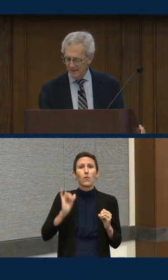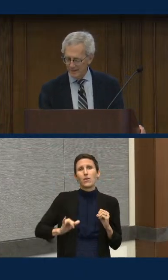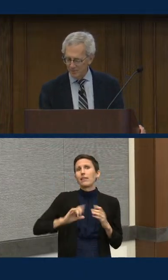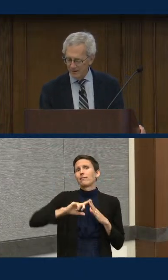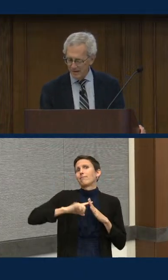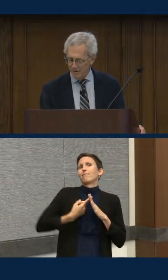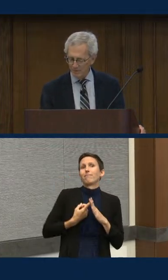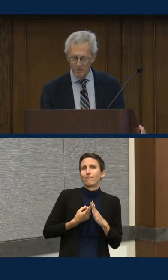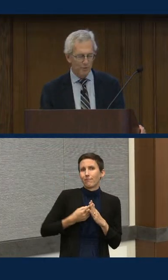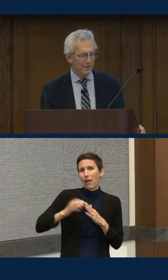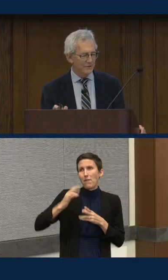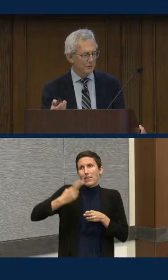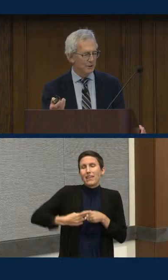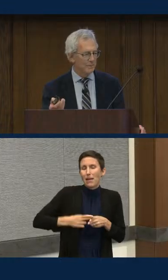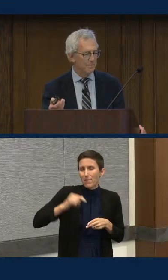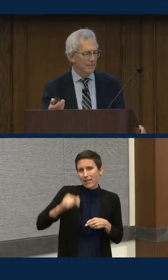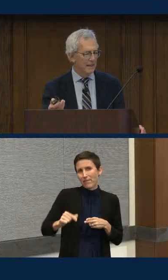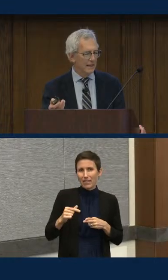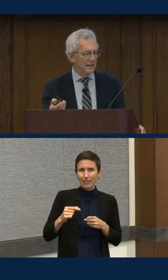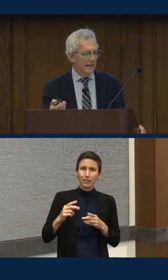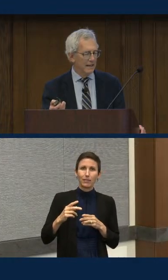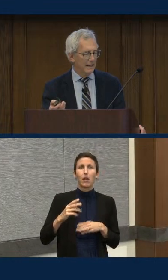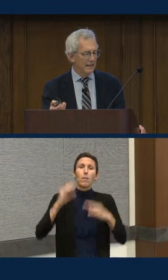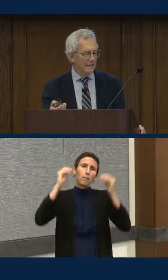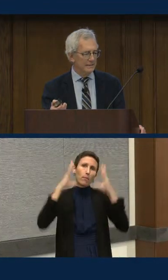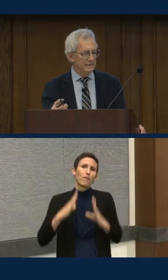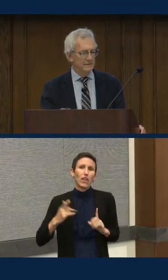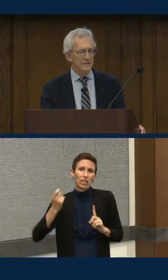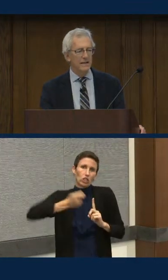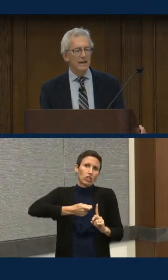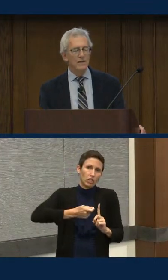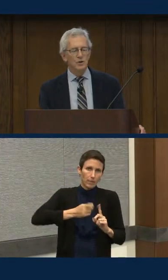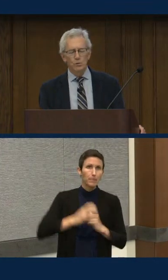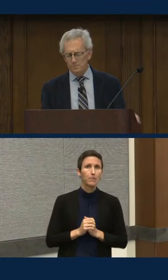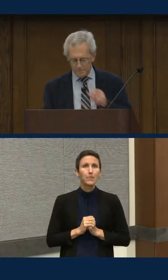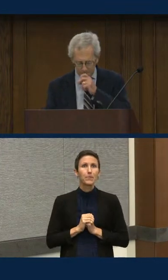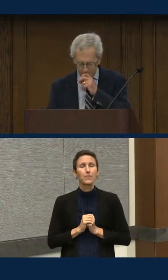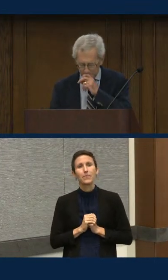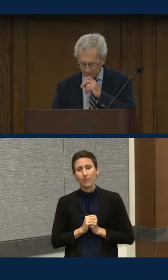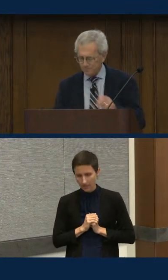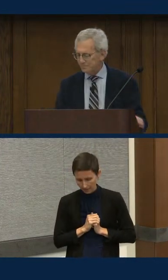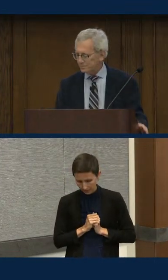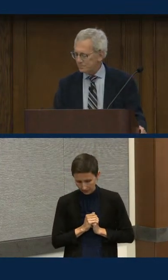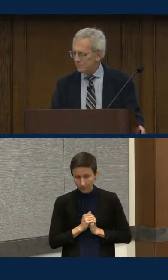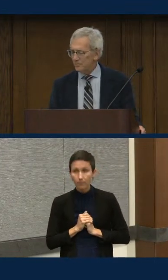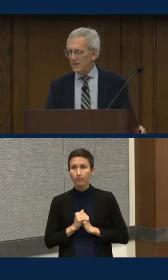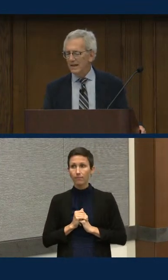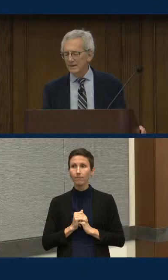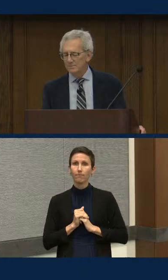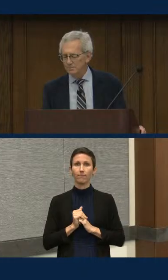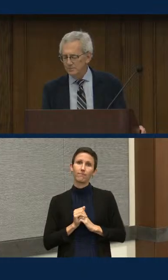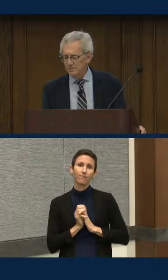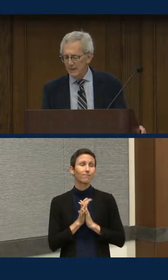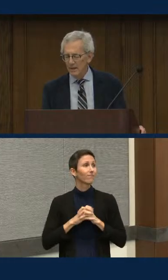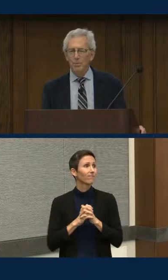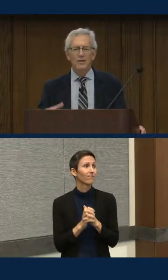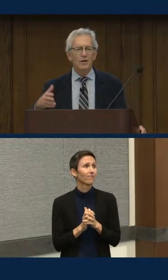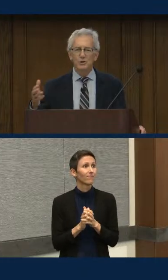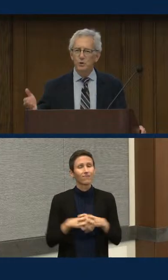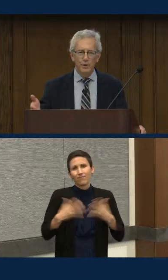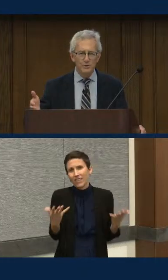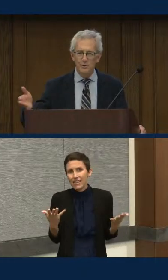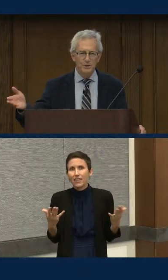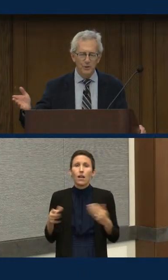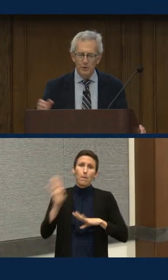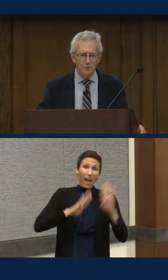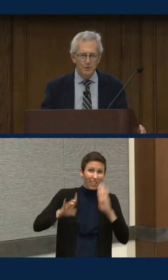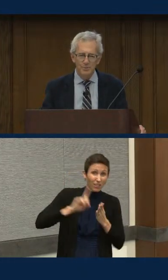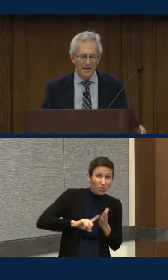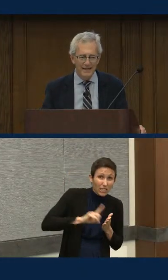So biological research and